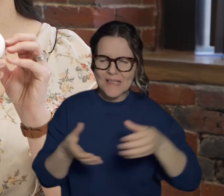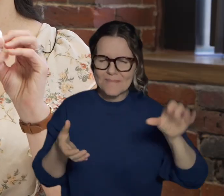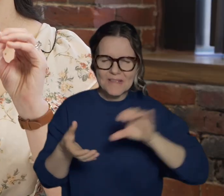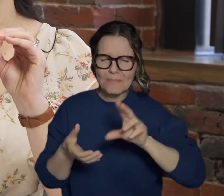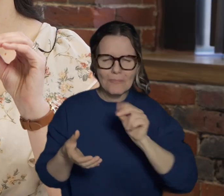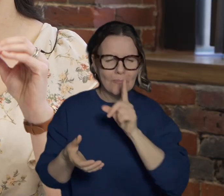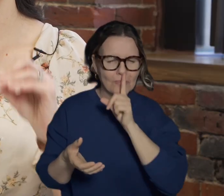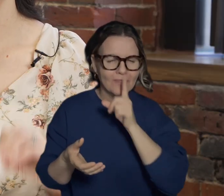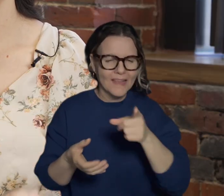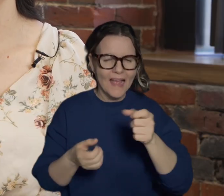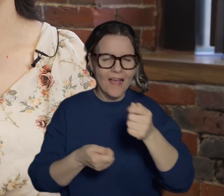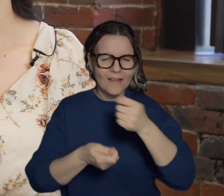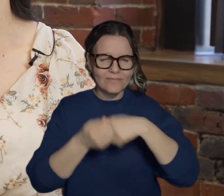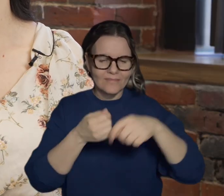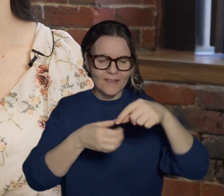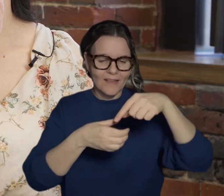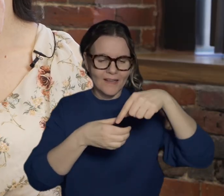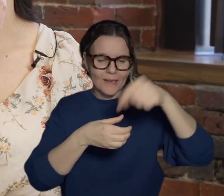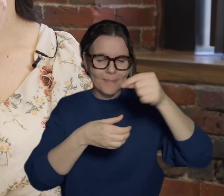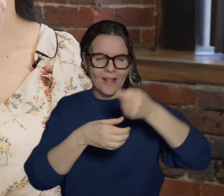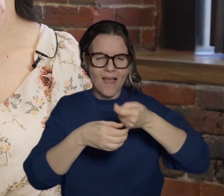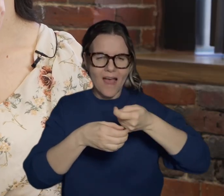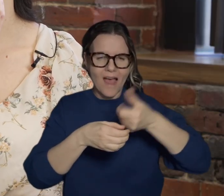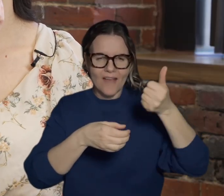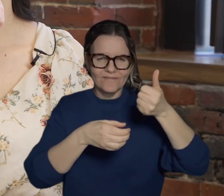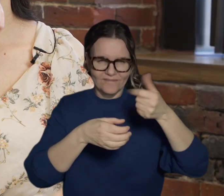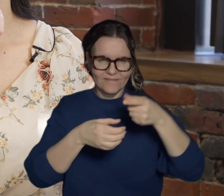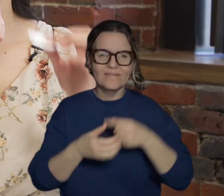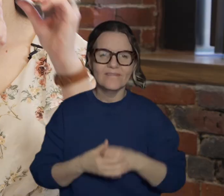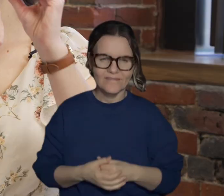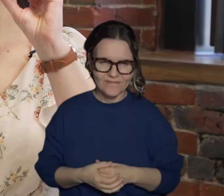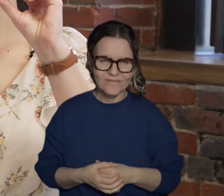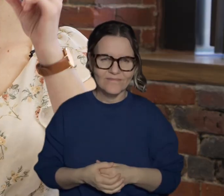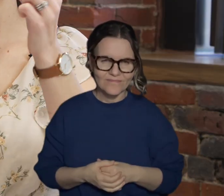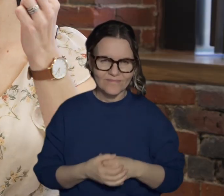side of that nipple and it will come out and you have that open cap here this is where that small